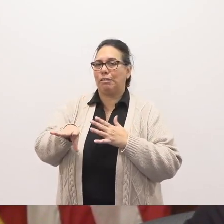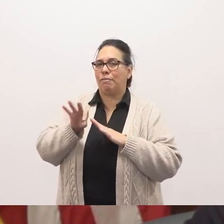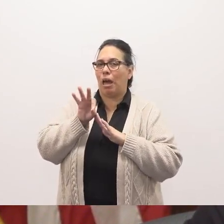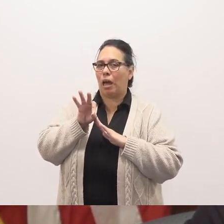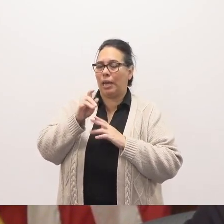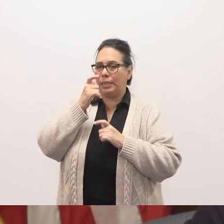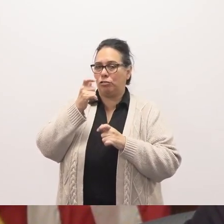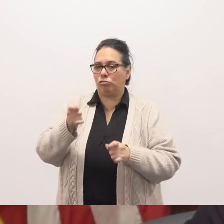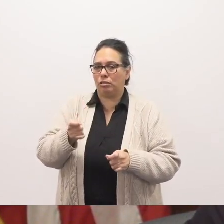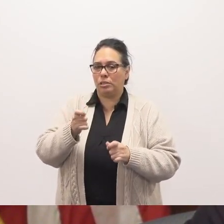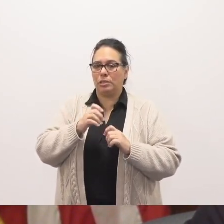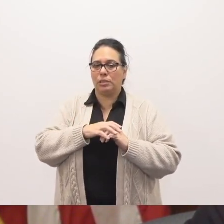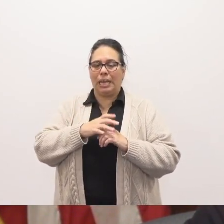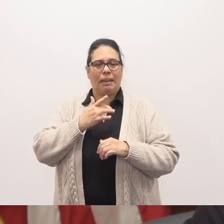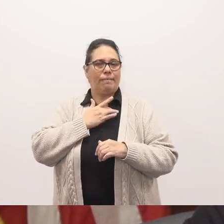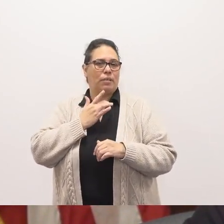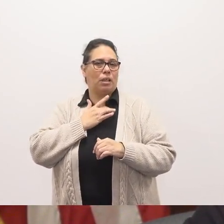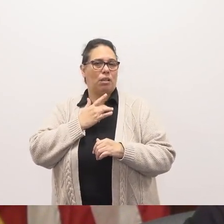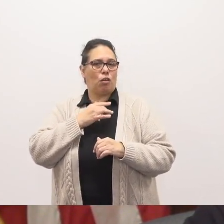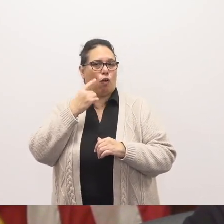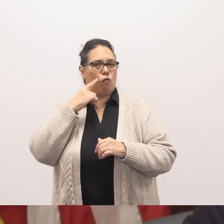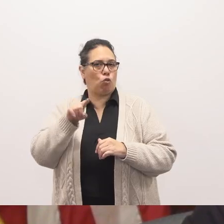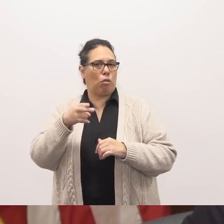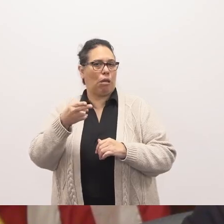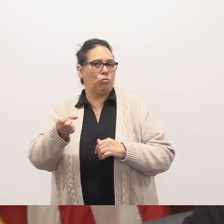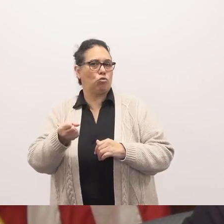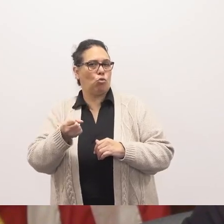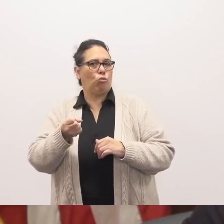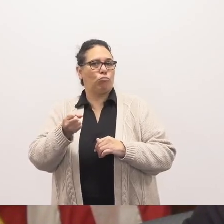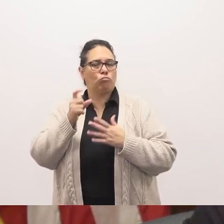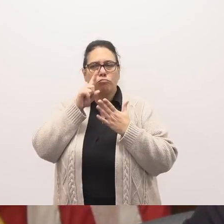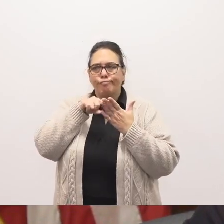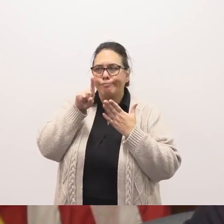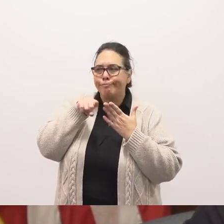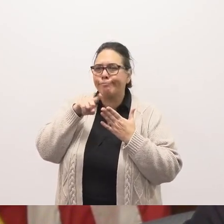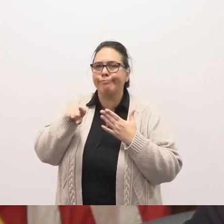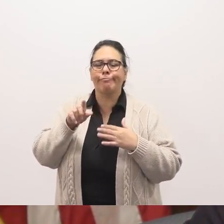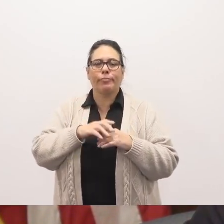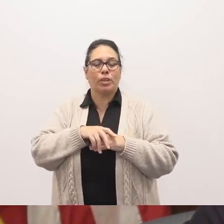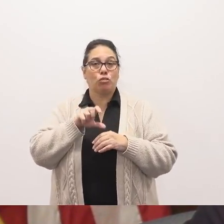a feel for the high schools that they're looking into. So if you can,